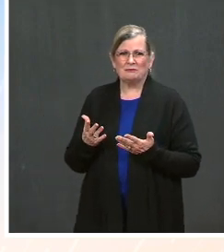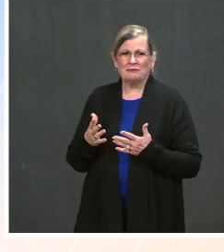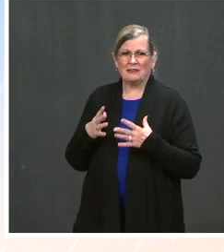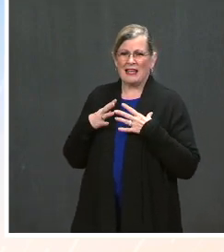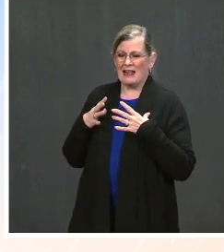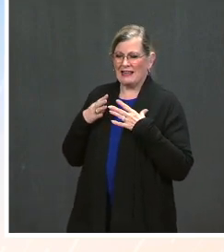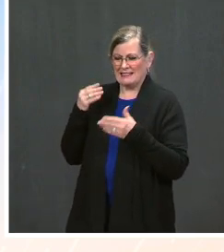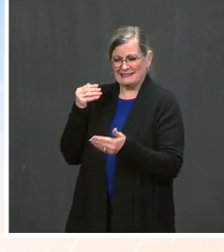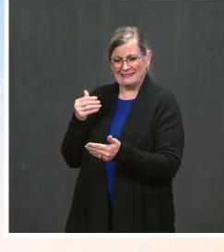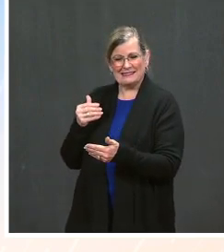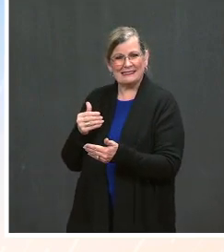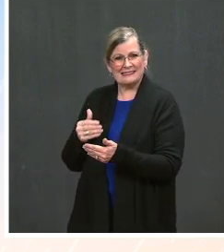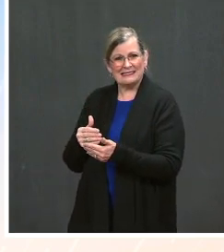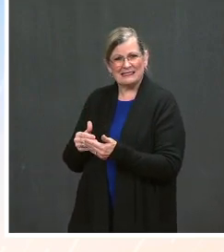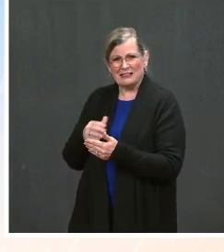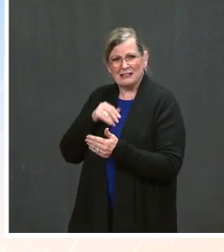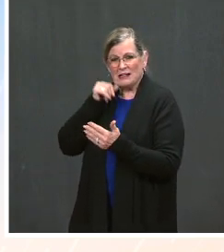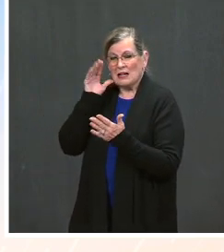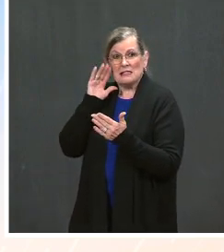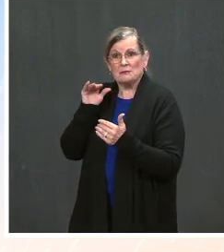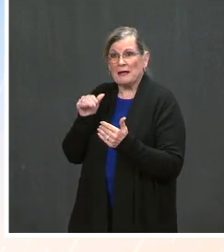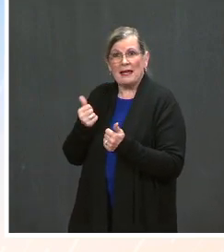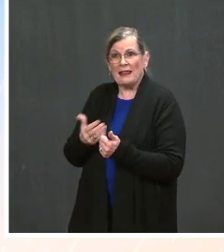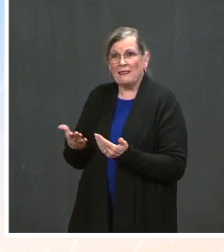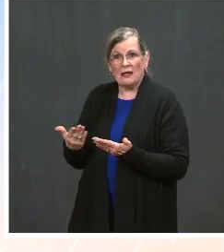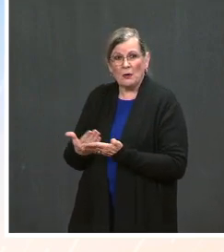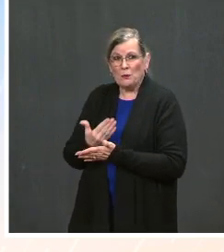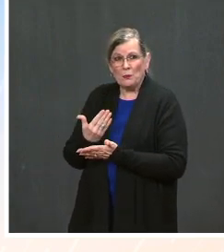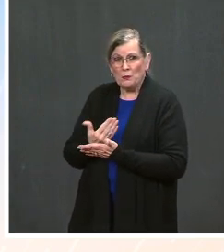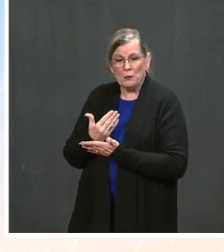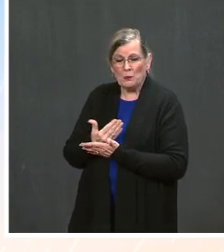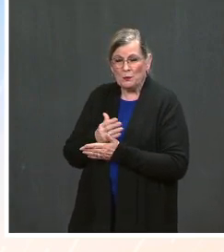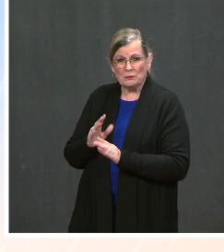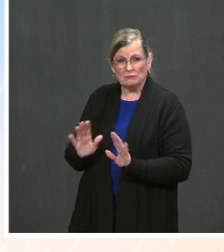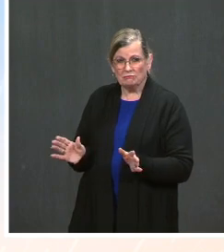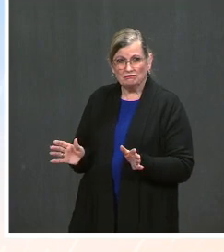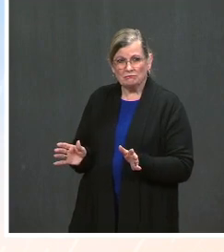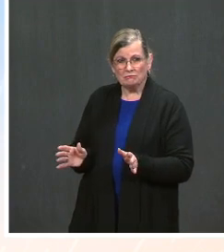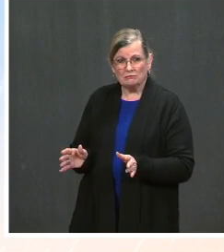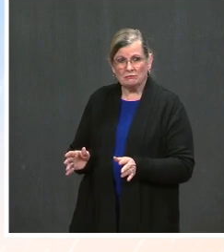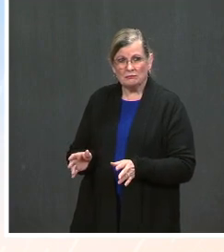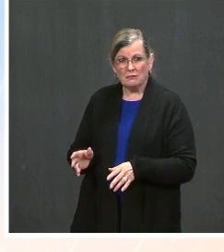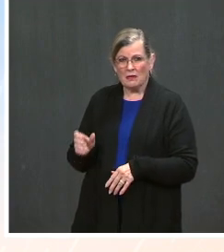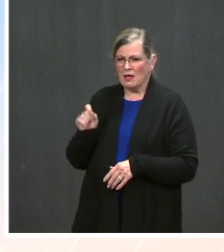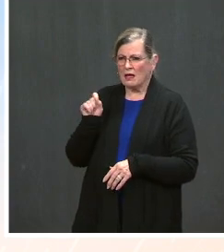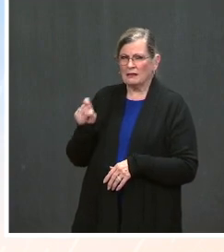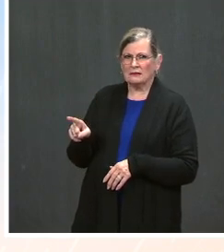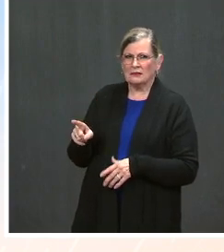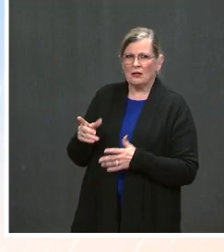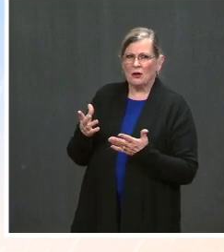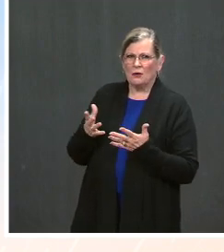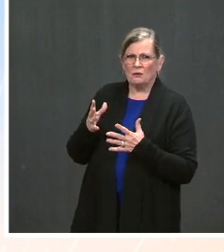I wanted to ask about the President's Easter plans because he said on his phone call with faith and family community leaders